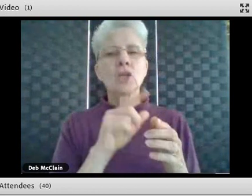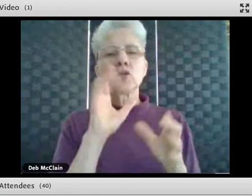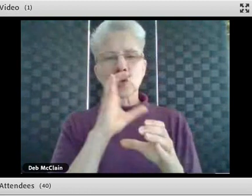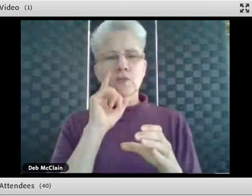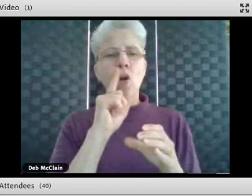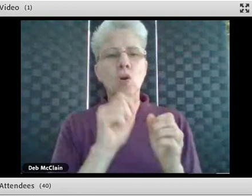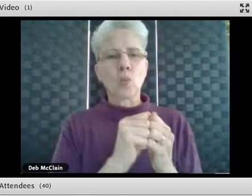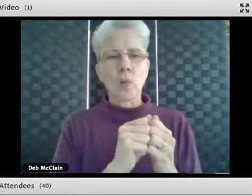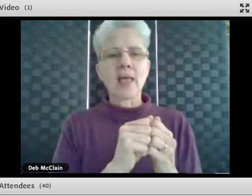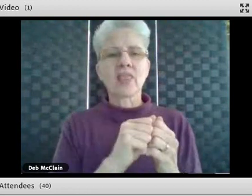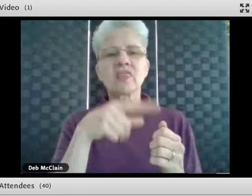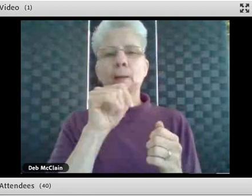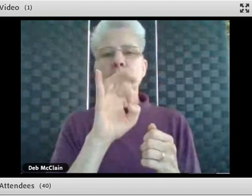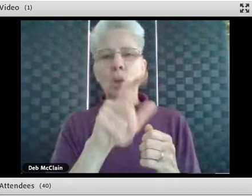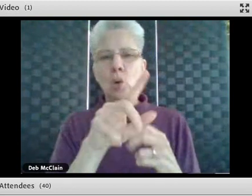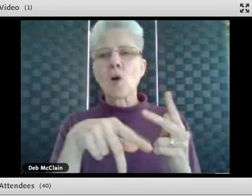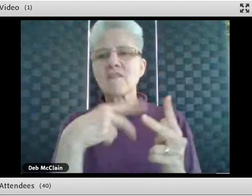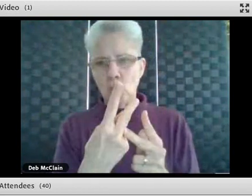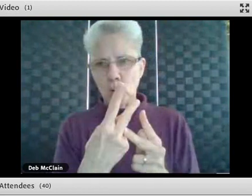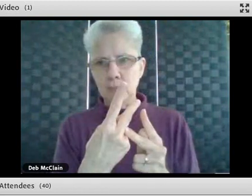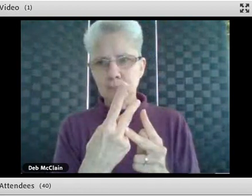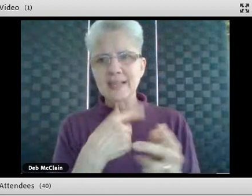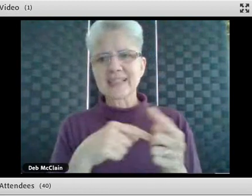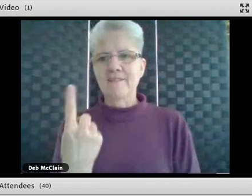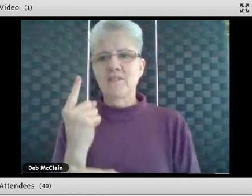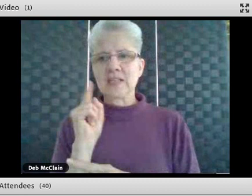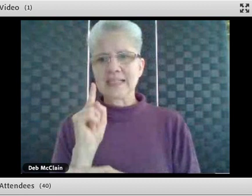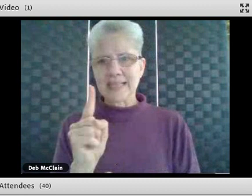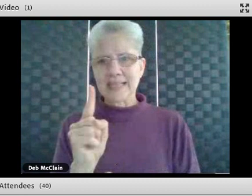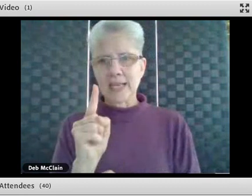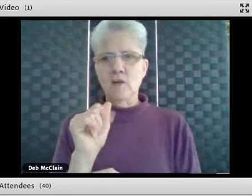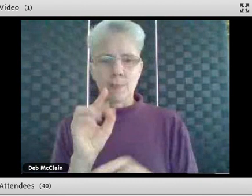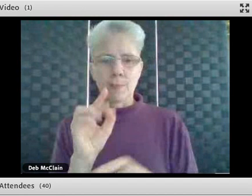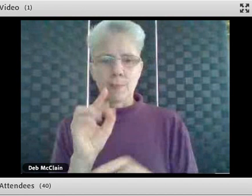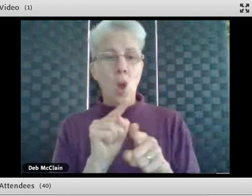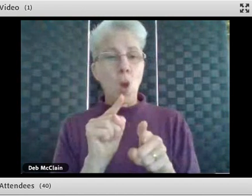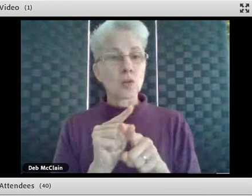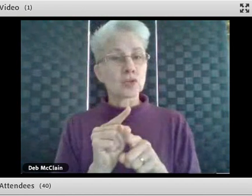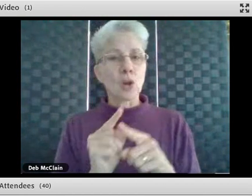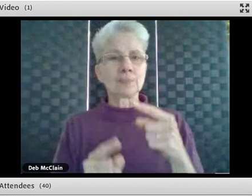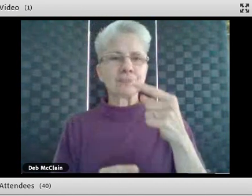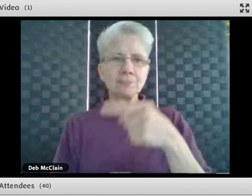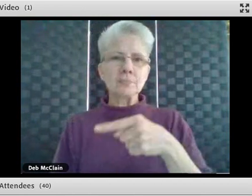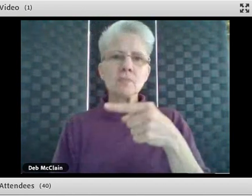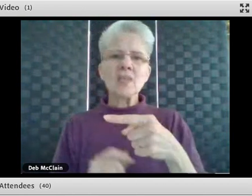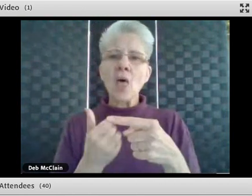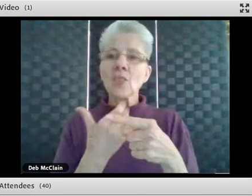using the plural form as opposed to the singular form. So, all sorts of nuggets in there for the "Subject Headings Manual."